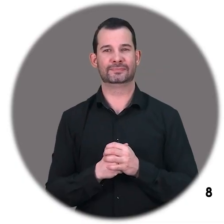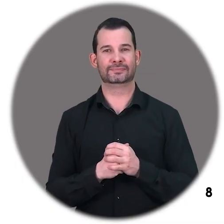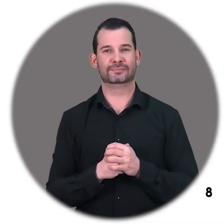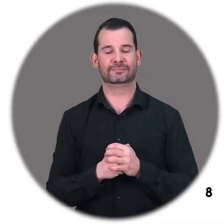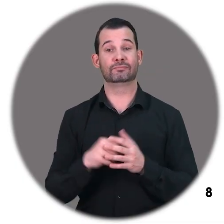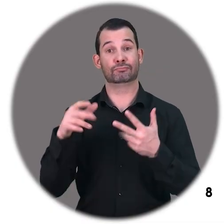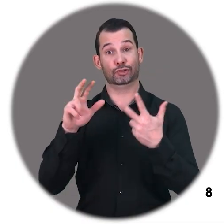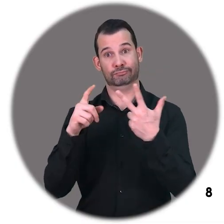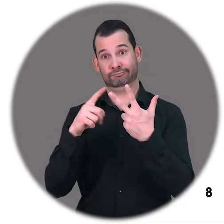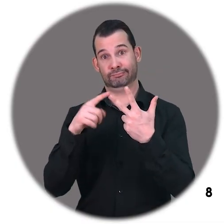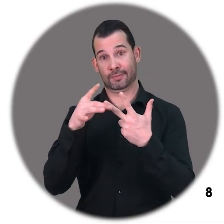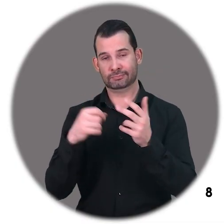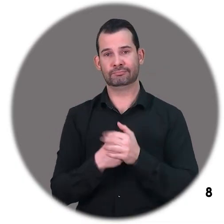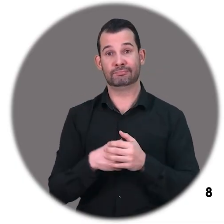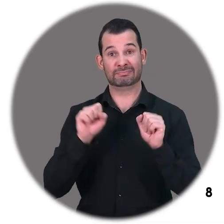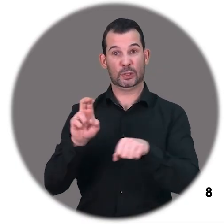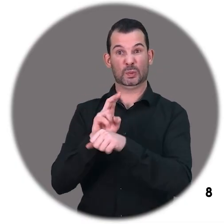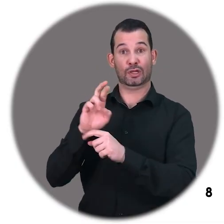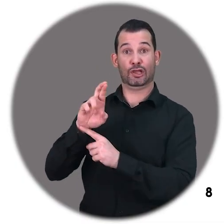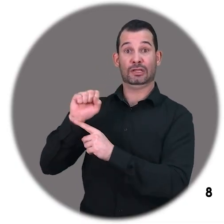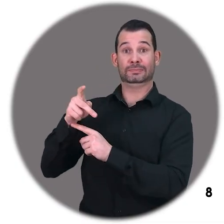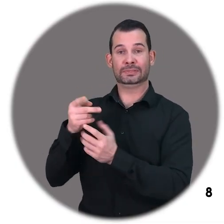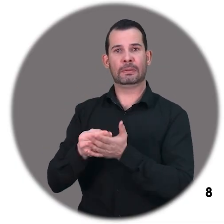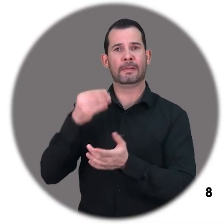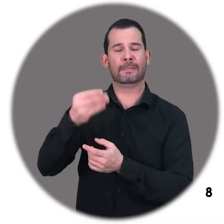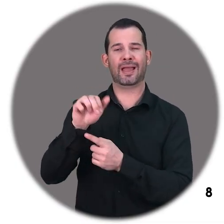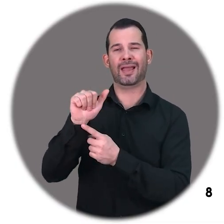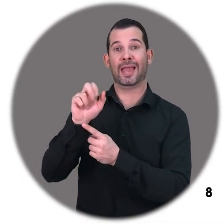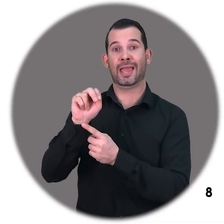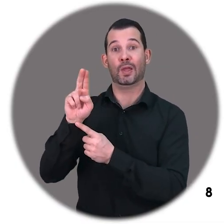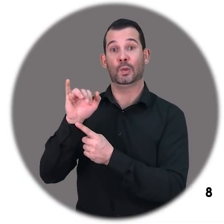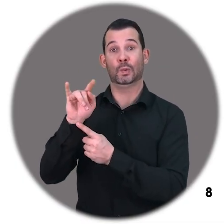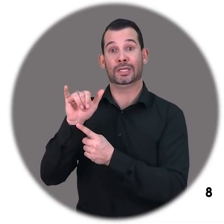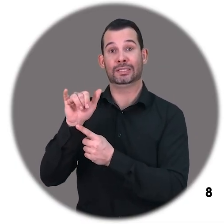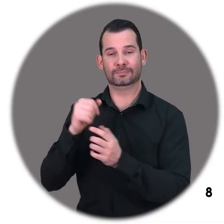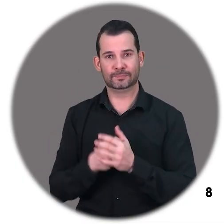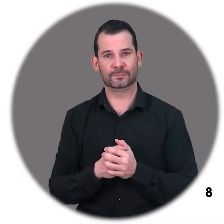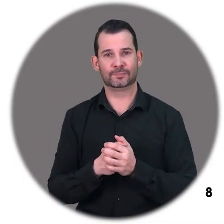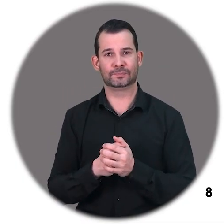Option 3: You can use your RRSPs to buy an annuity.